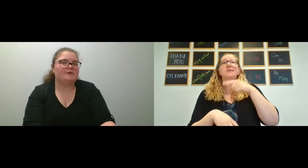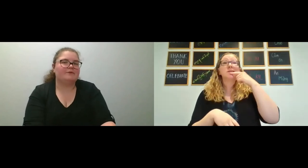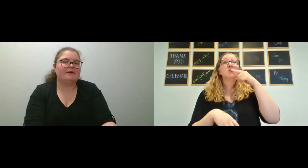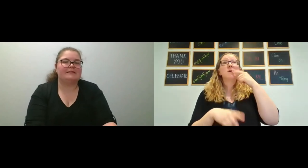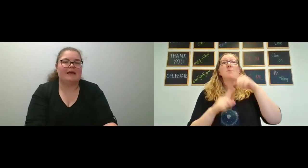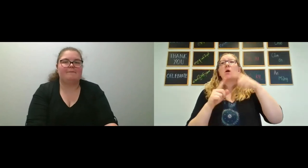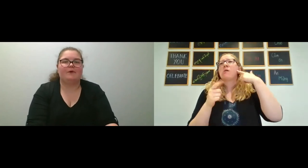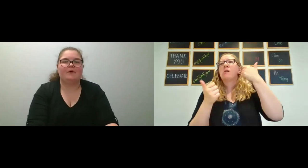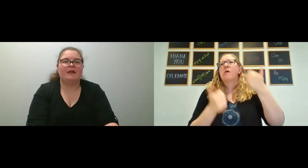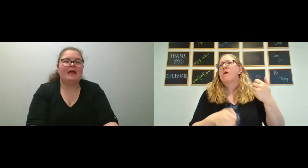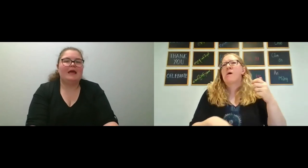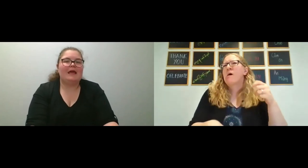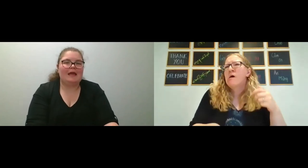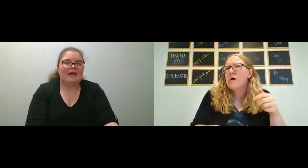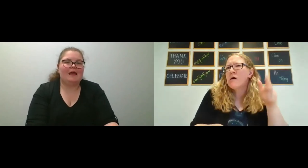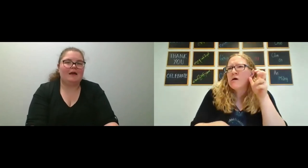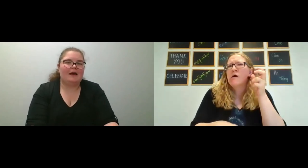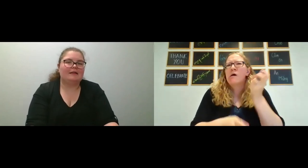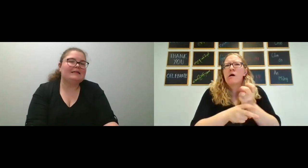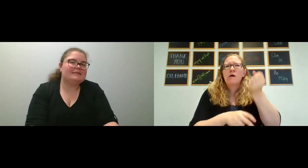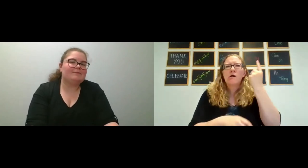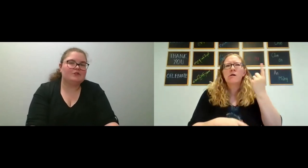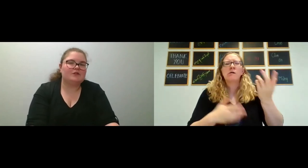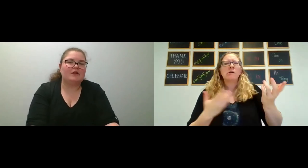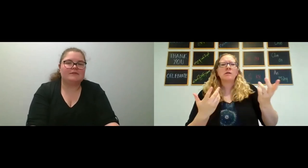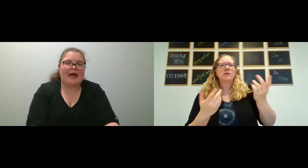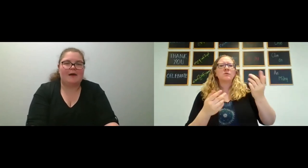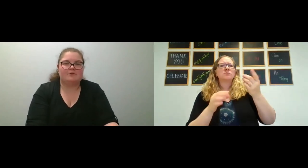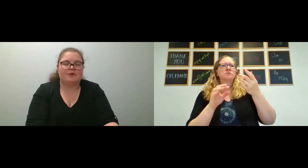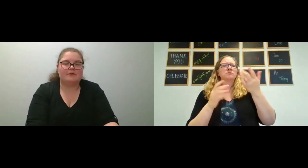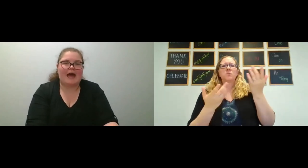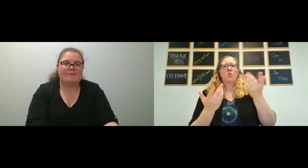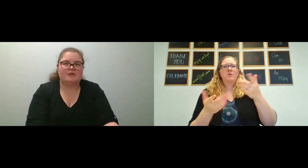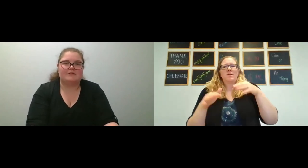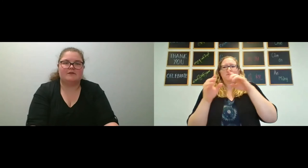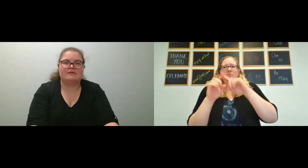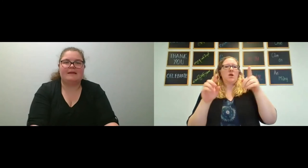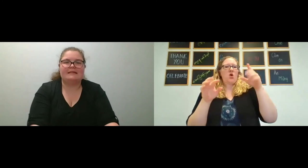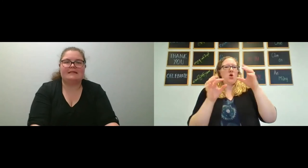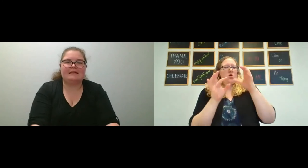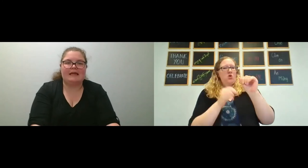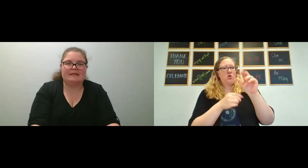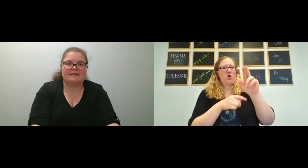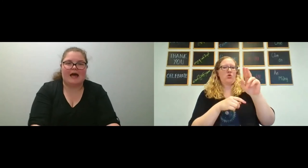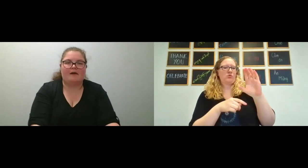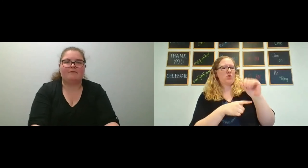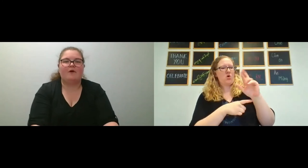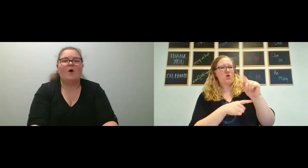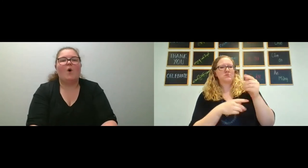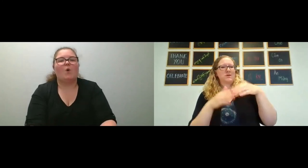So for example, it's similar to closed captioning. So somebody's latent deaf